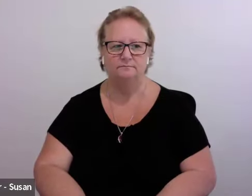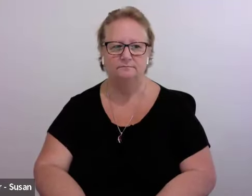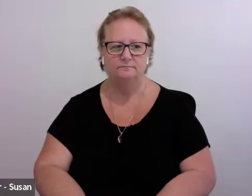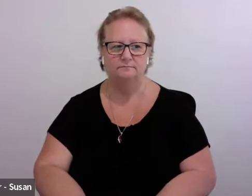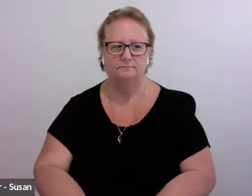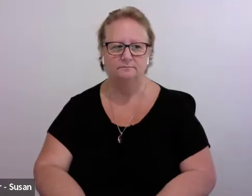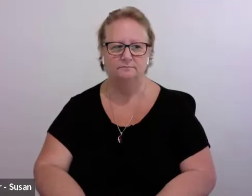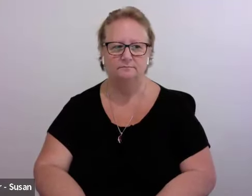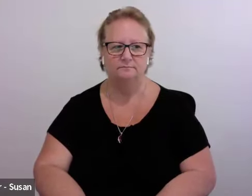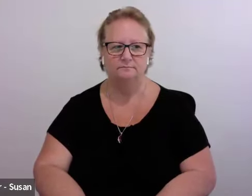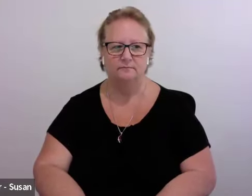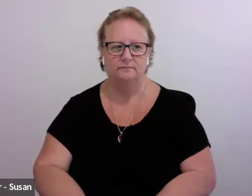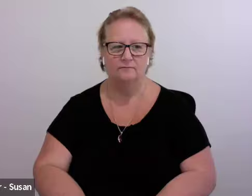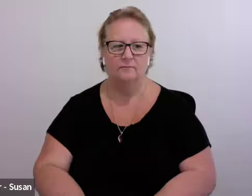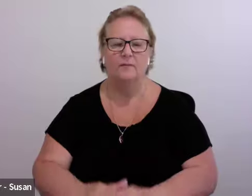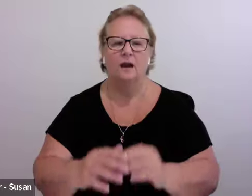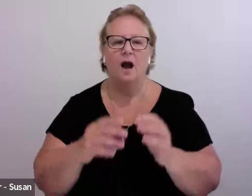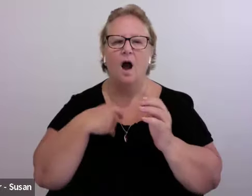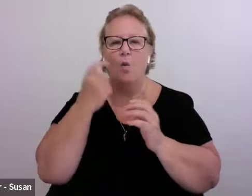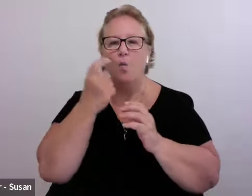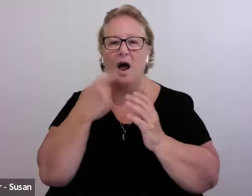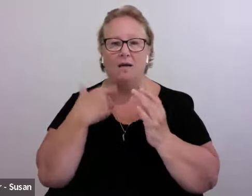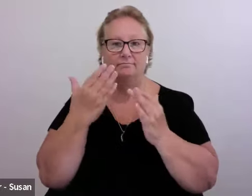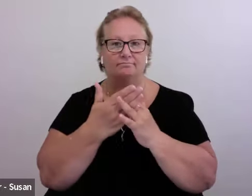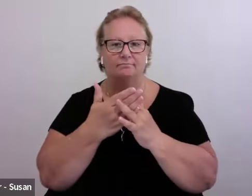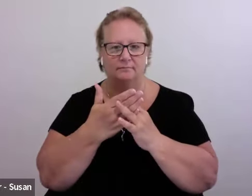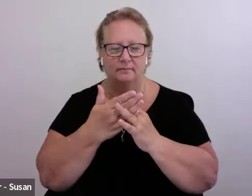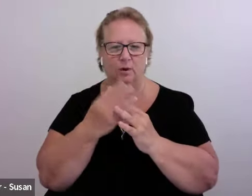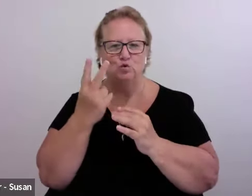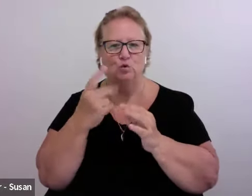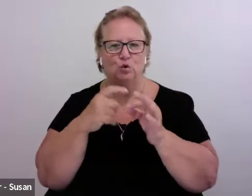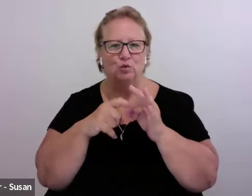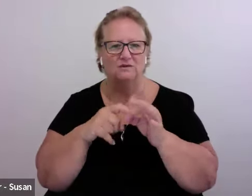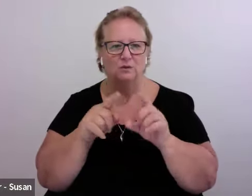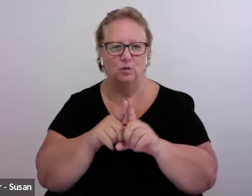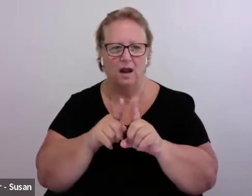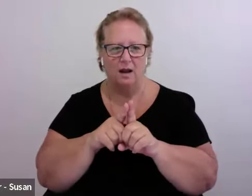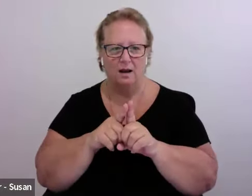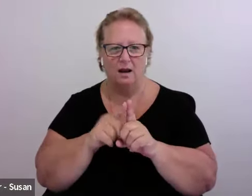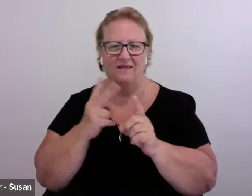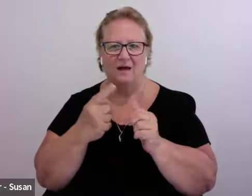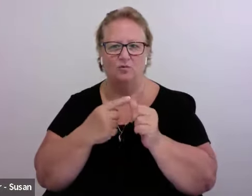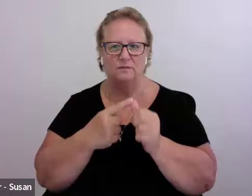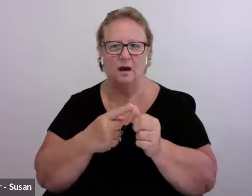, we're after depth of partnerships not tokenistic